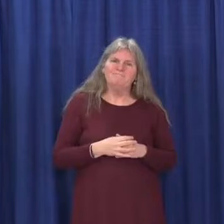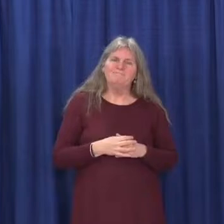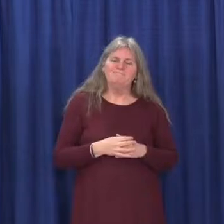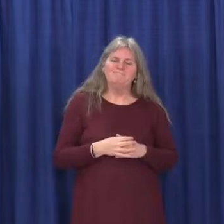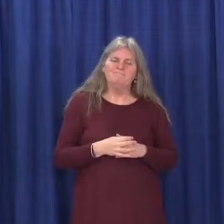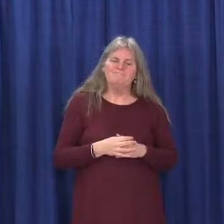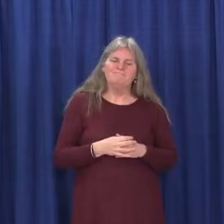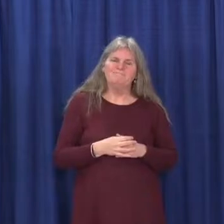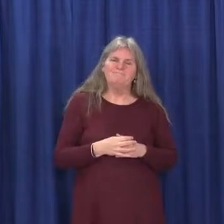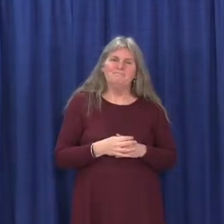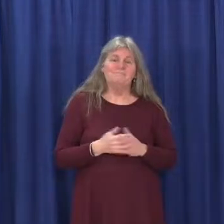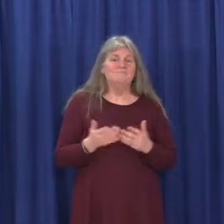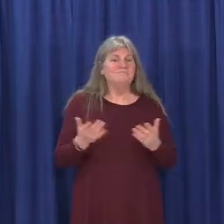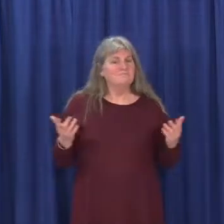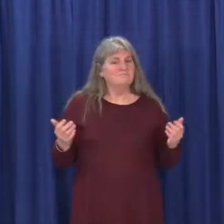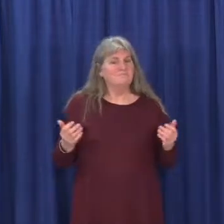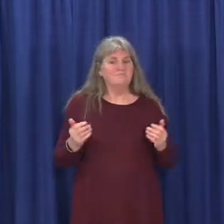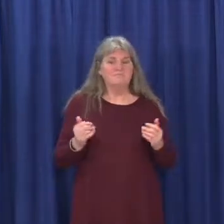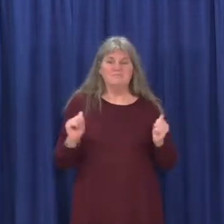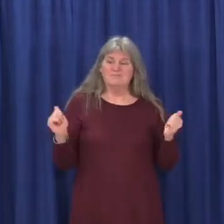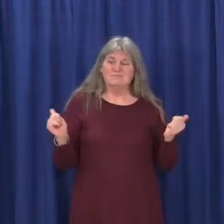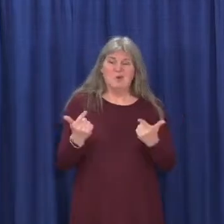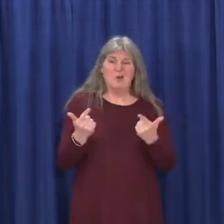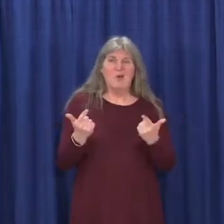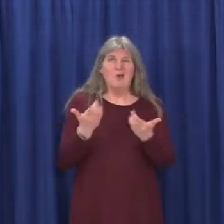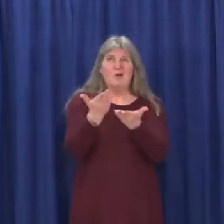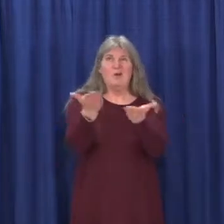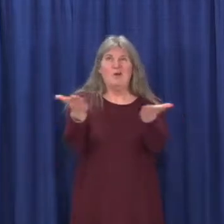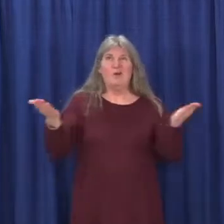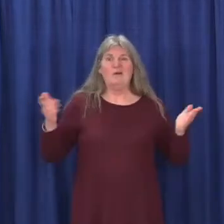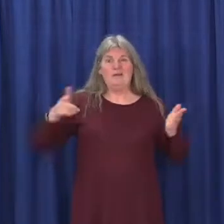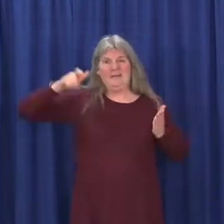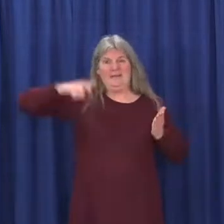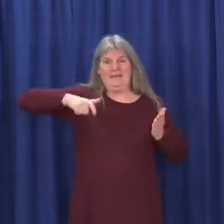It will take the whole of our community and it will take us